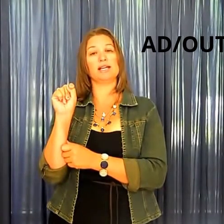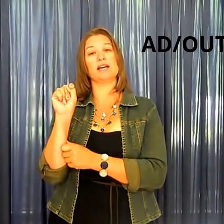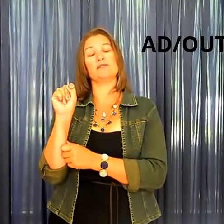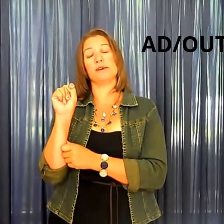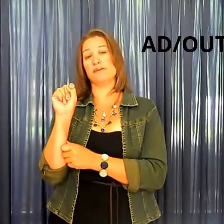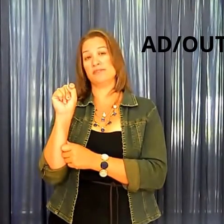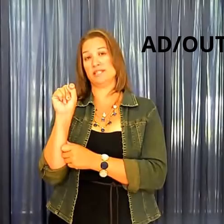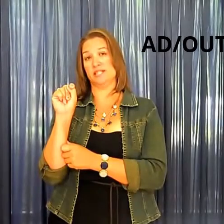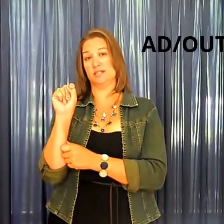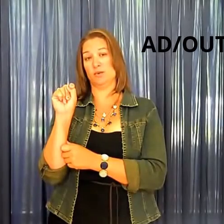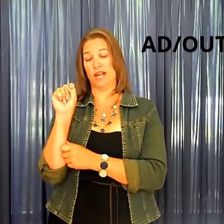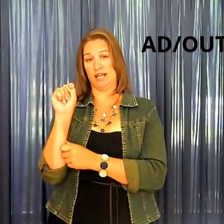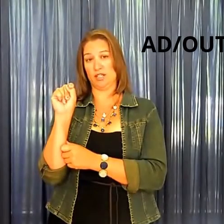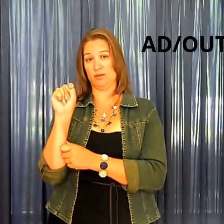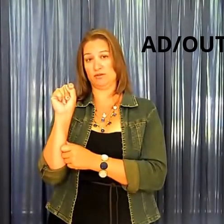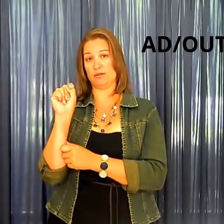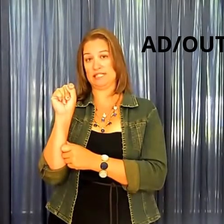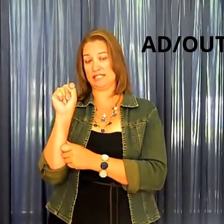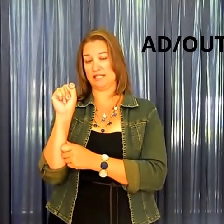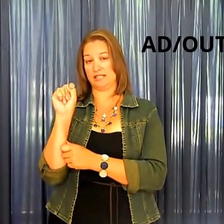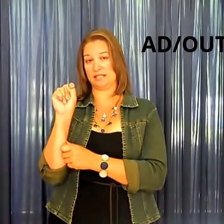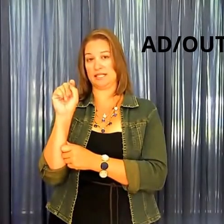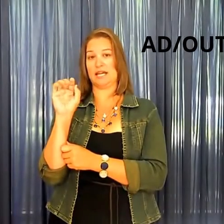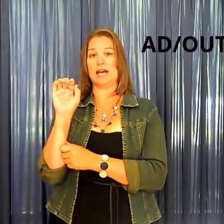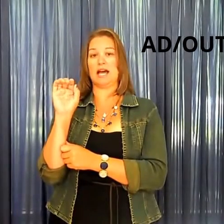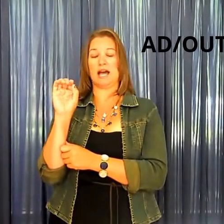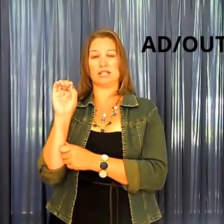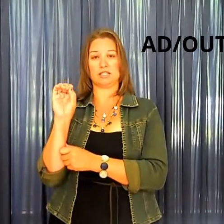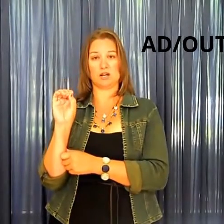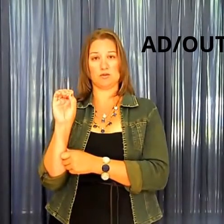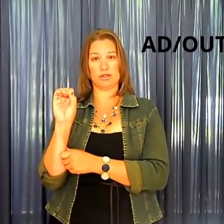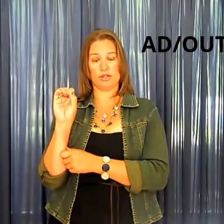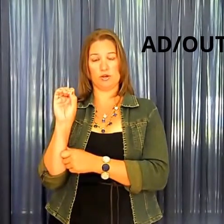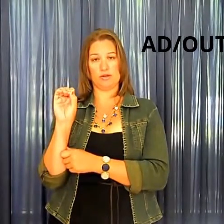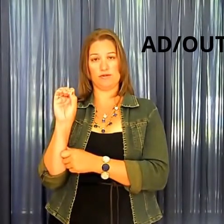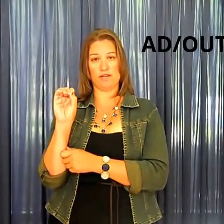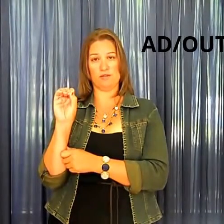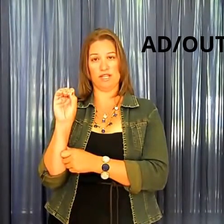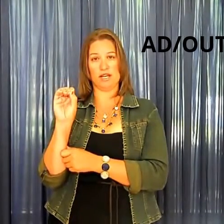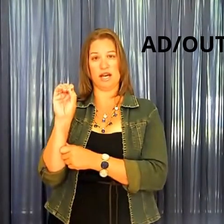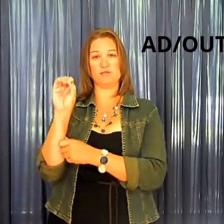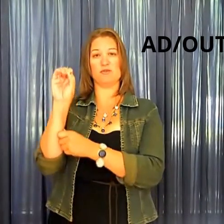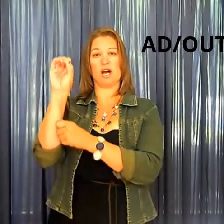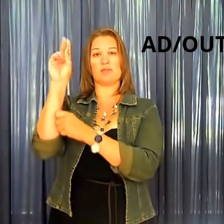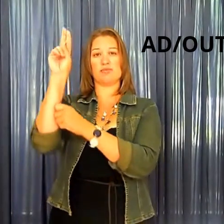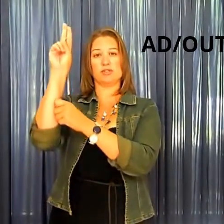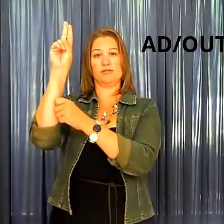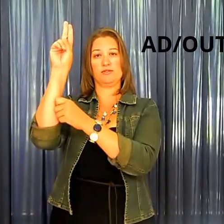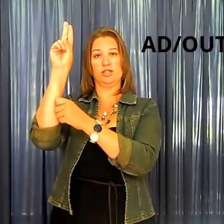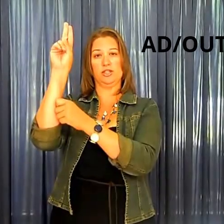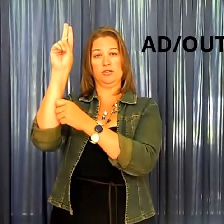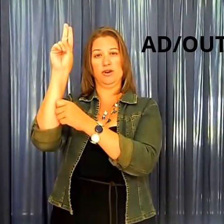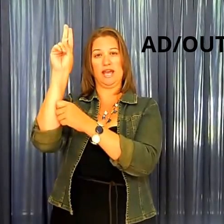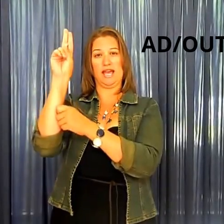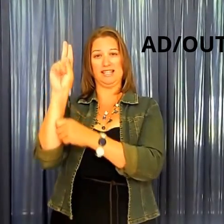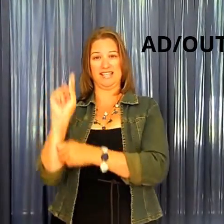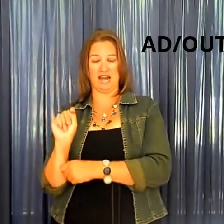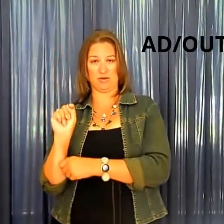Again, for emphasis, when I do it from a distance, I start with the O in front of me, I move upwards for the U, and down